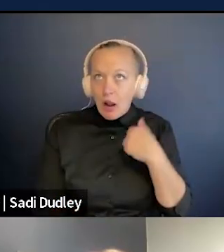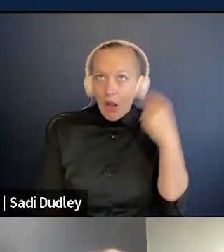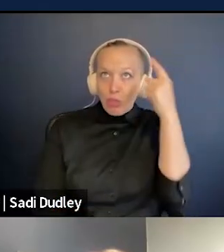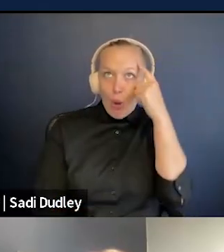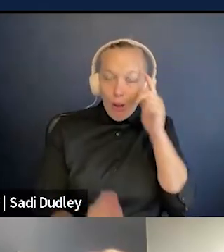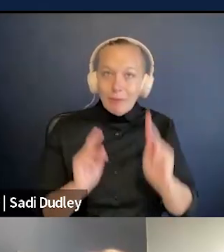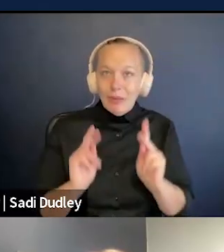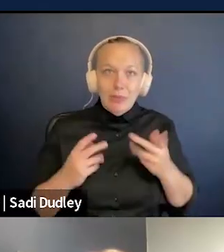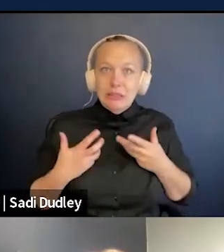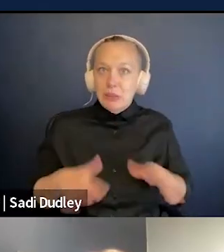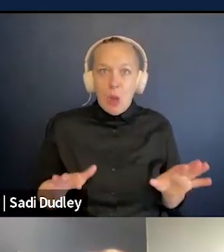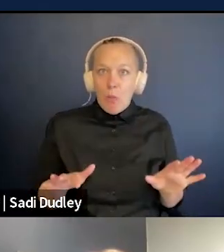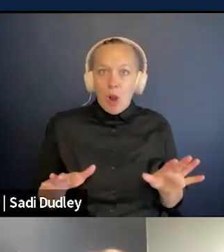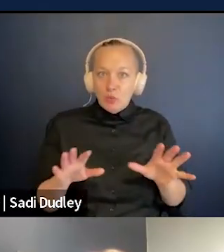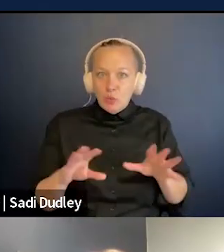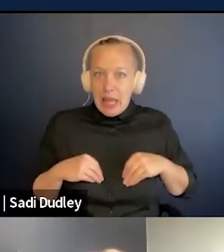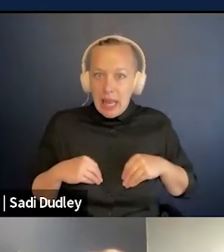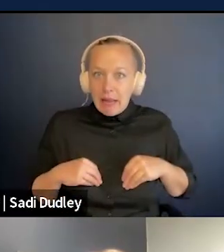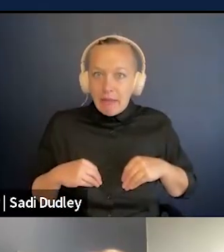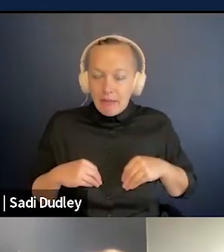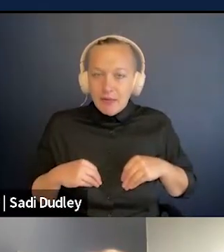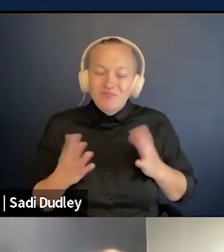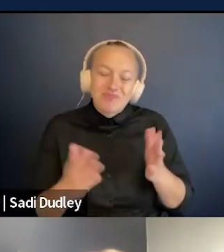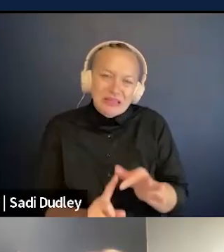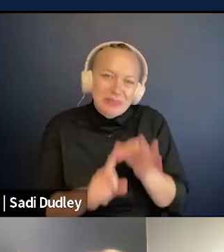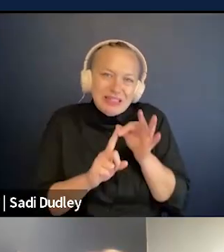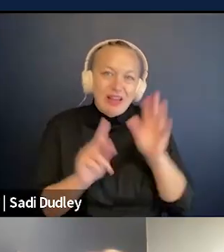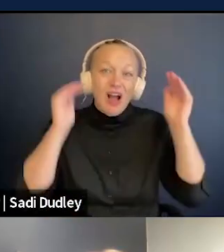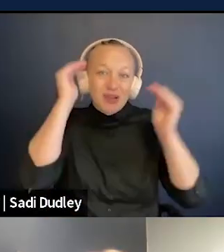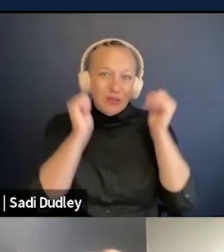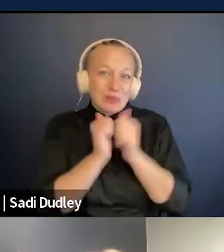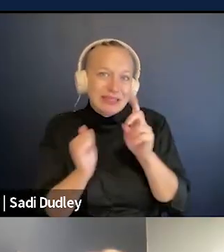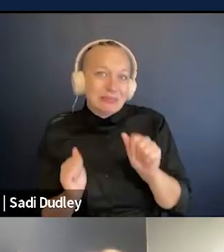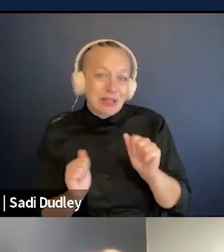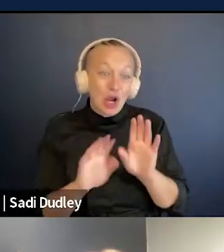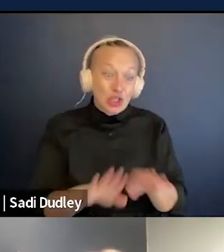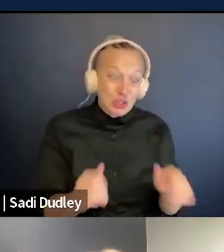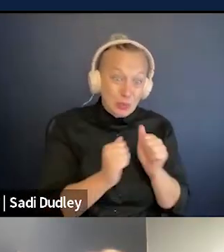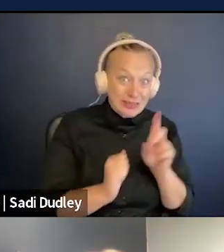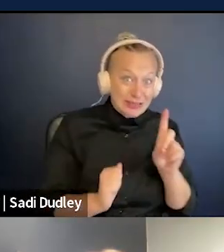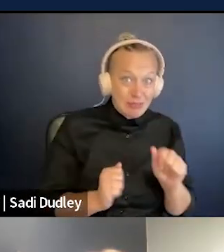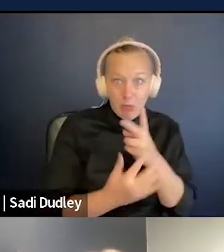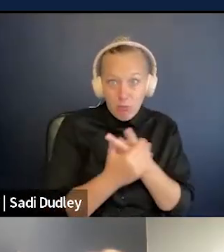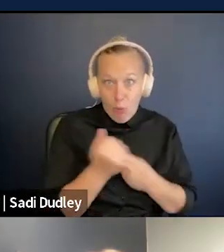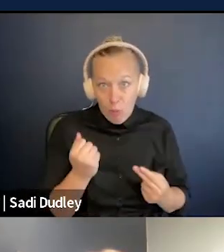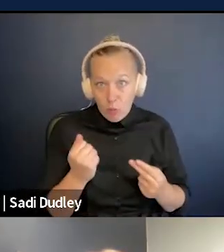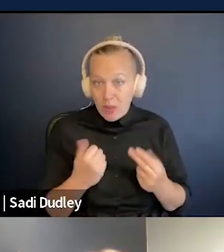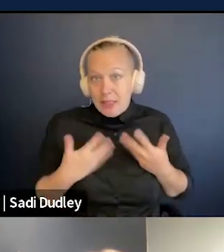people did not want to take… particularly our adults with disabilities and children with disabilities, because.